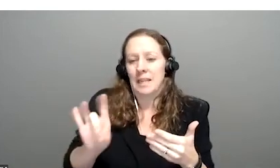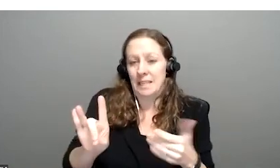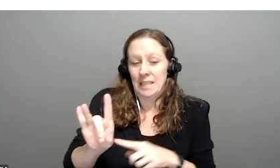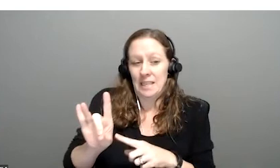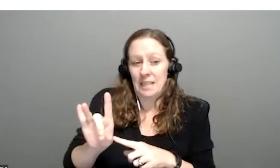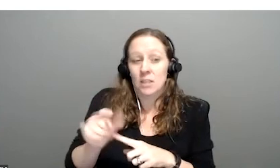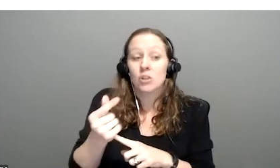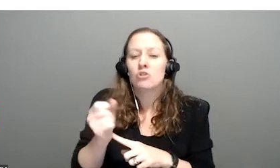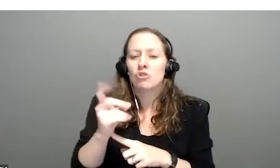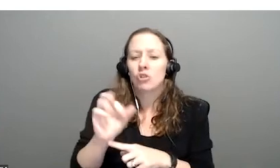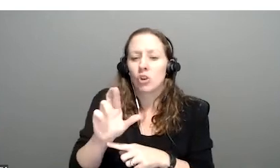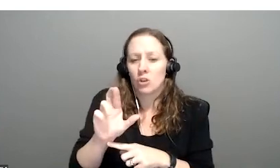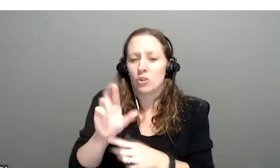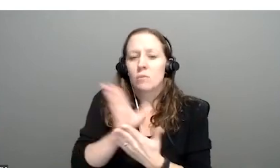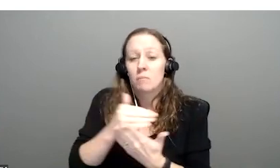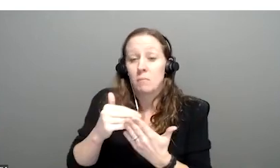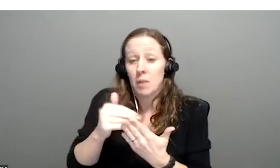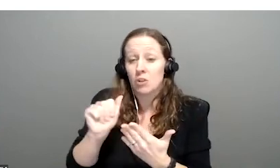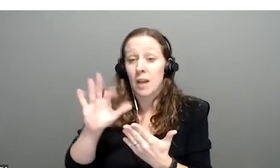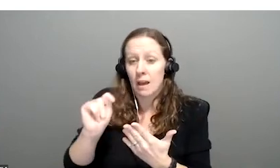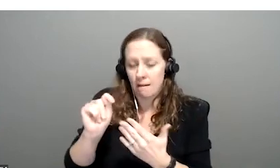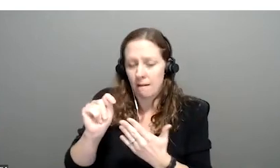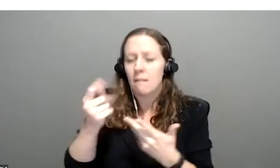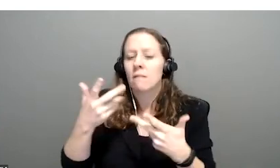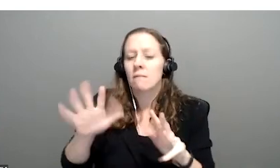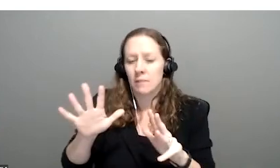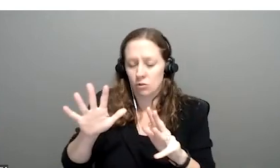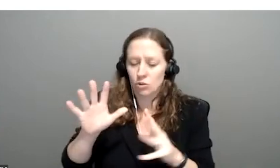So, the Gender Budgeting Act affirmed the government's commitment to gender and diversity